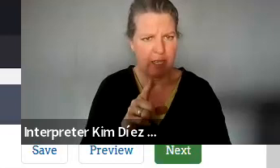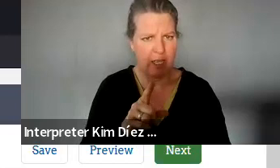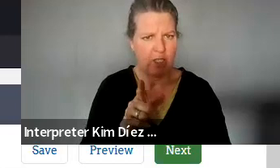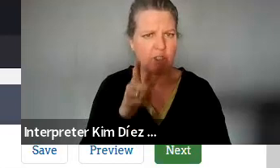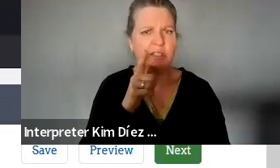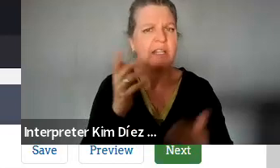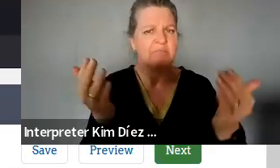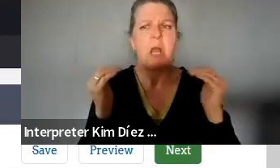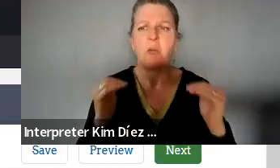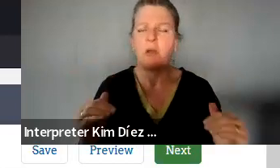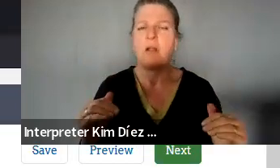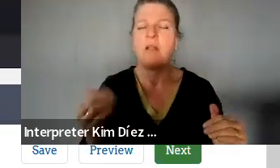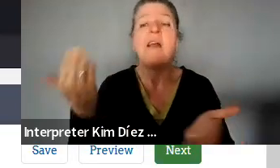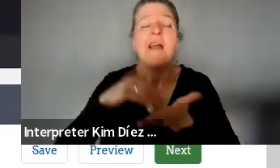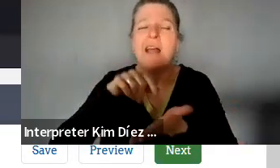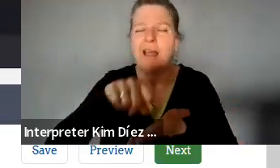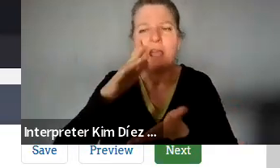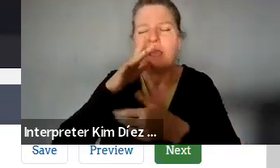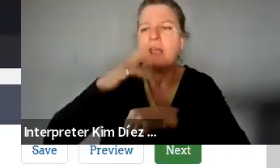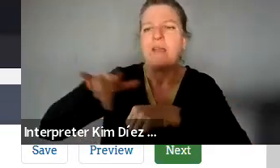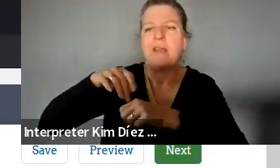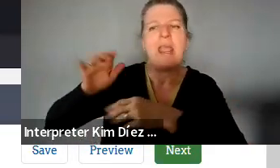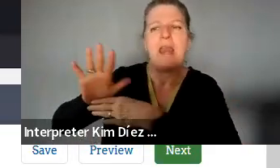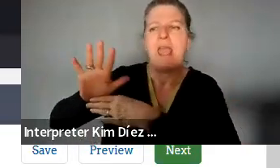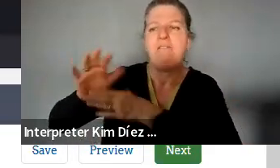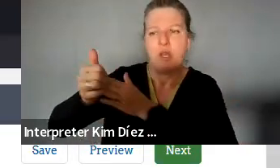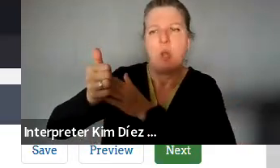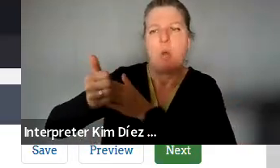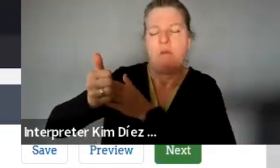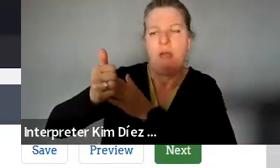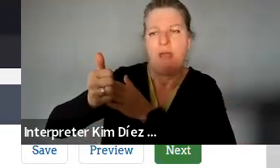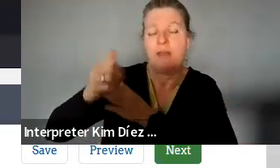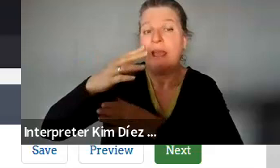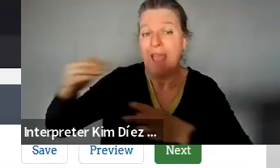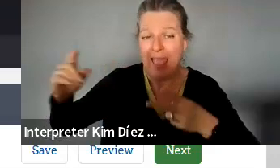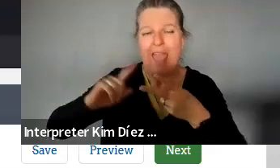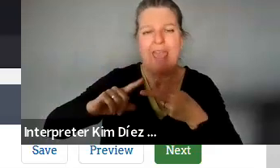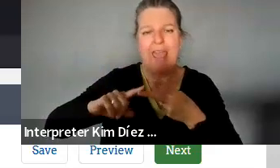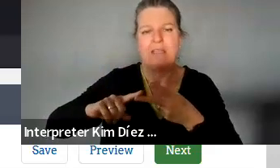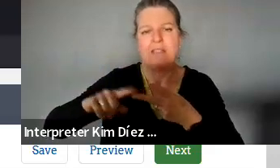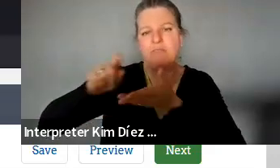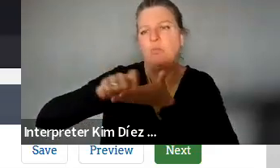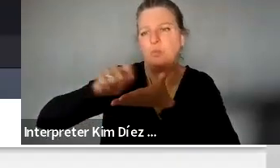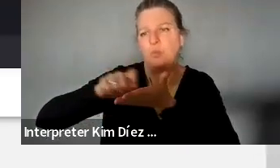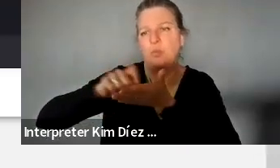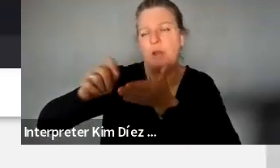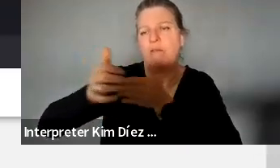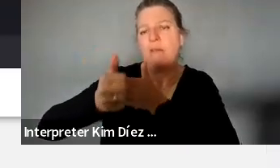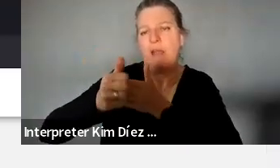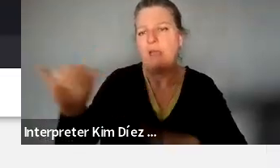And again, this will all be available in a video guide and a written guide as well to go along with this.